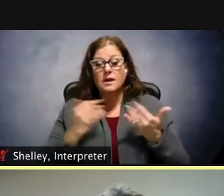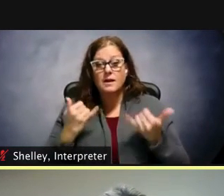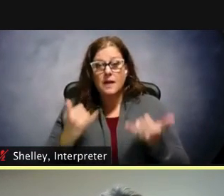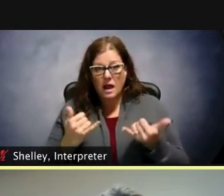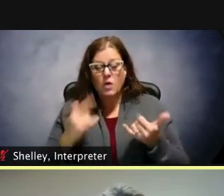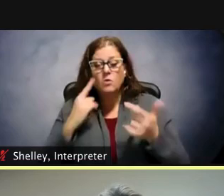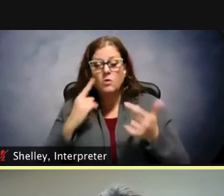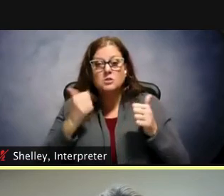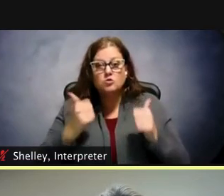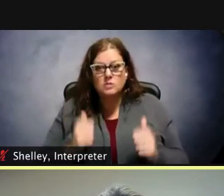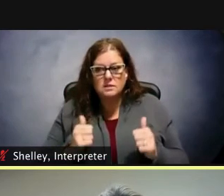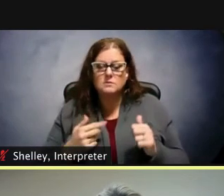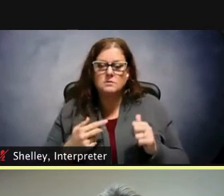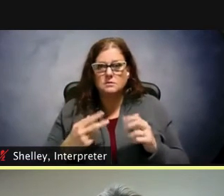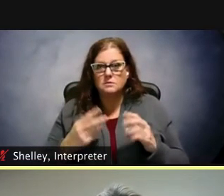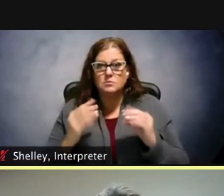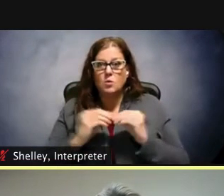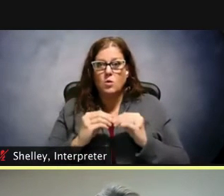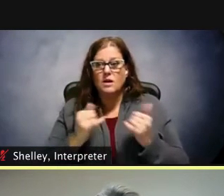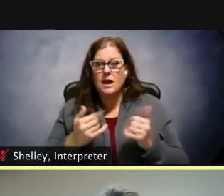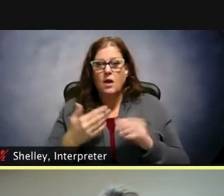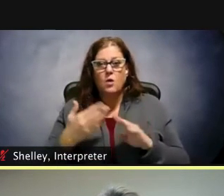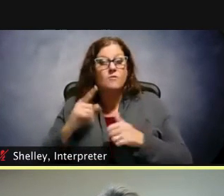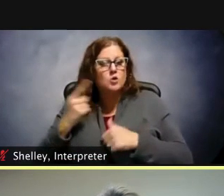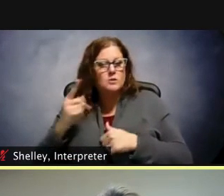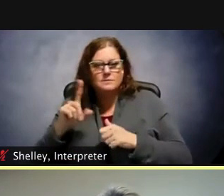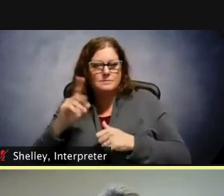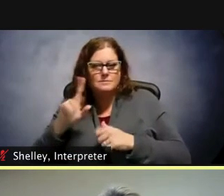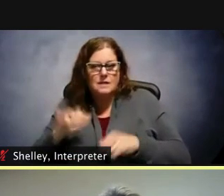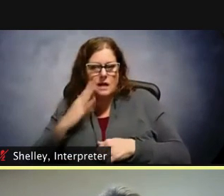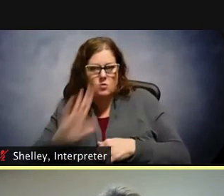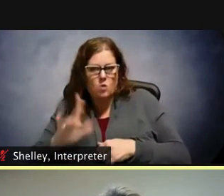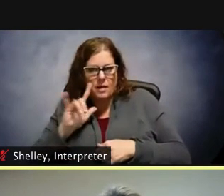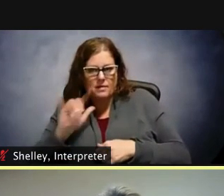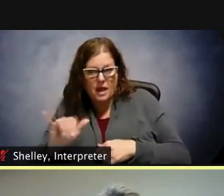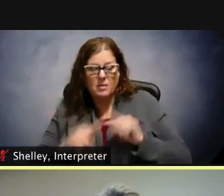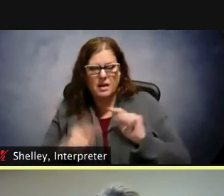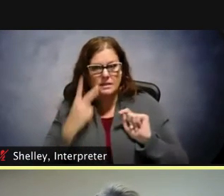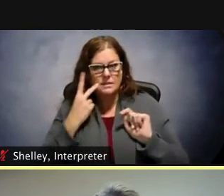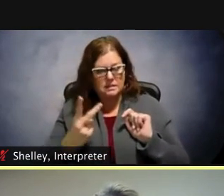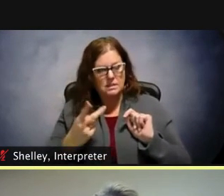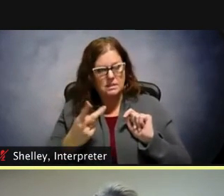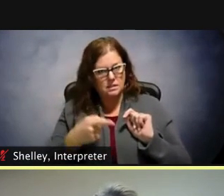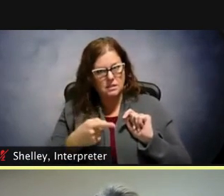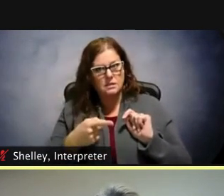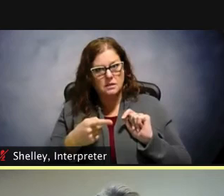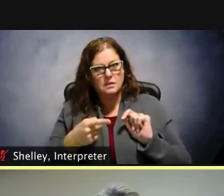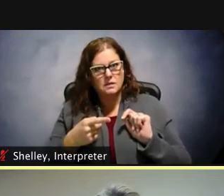now I don't have knowledge of the first tasks. But I'm seeing that it was a pretty significant